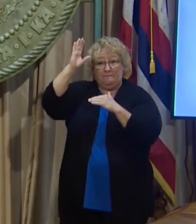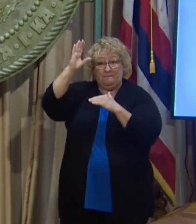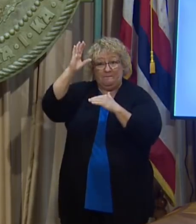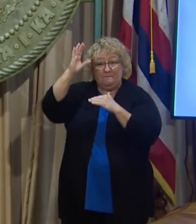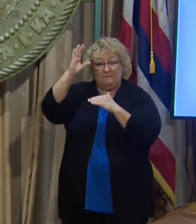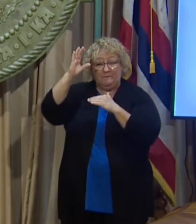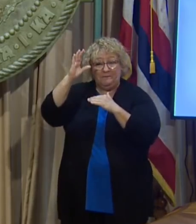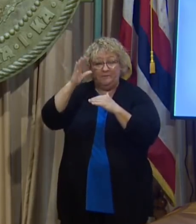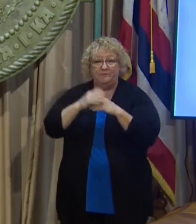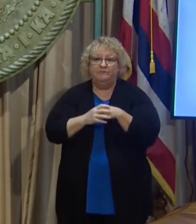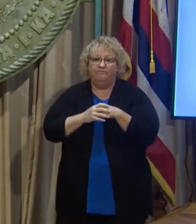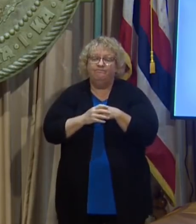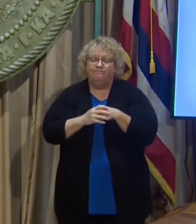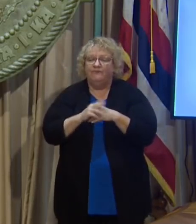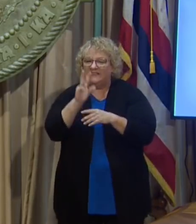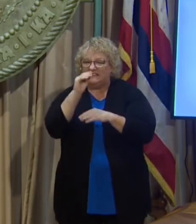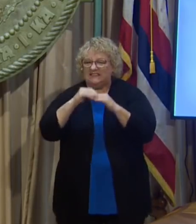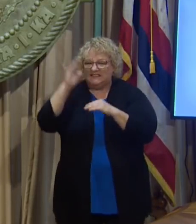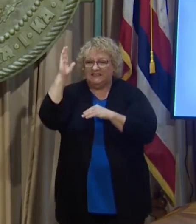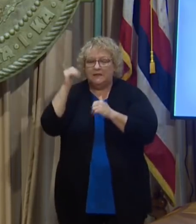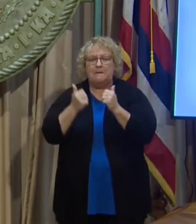THOSE ARE T LOWEST NUMBER OF CASES IN THE GROUP.